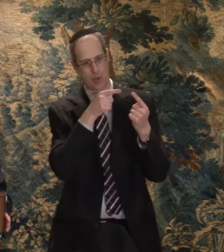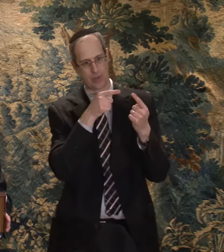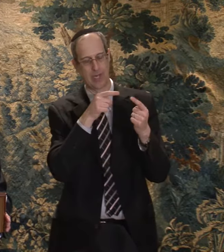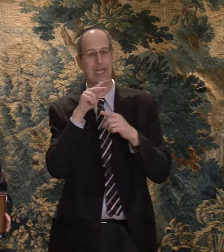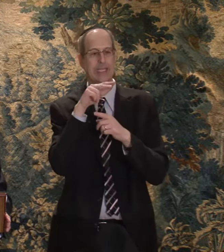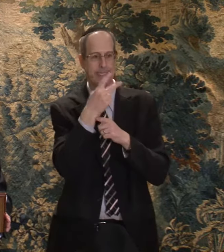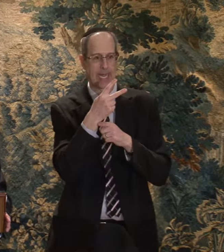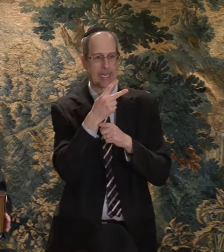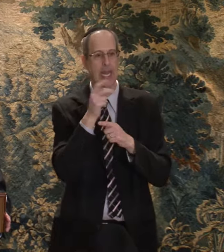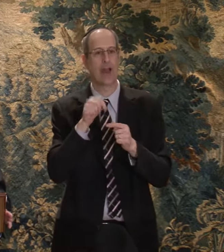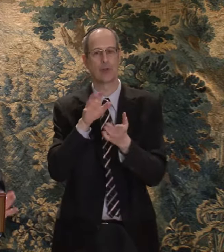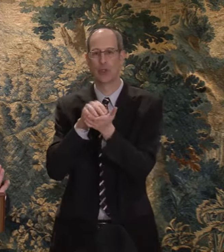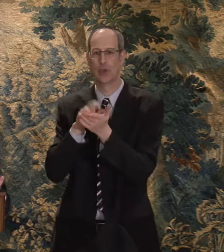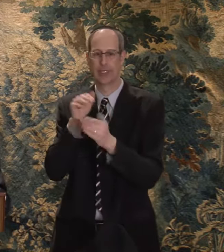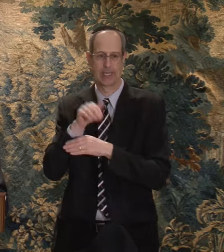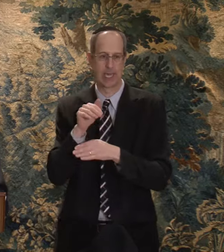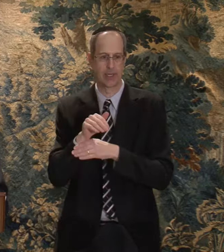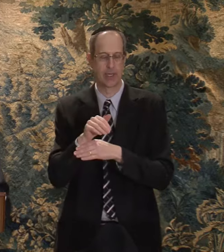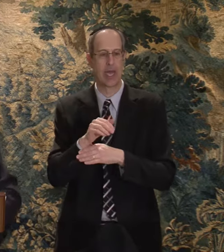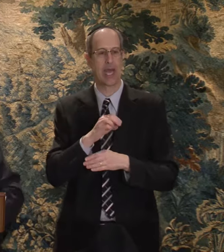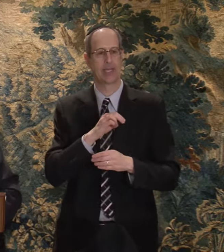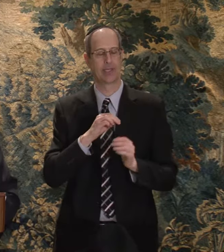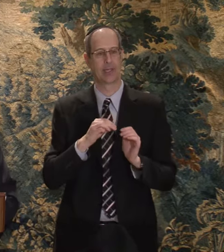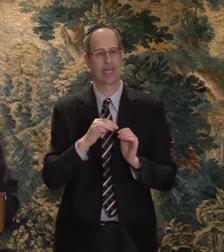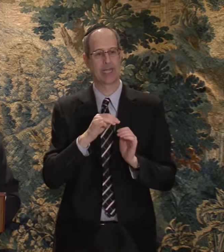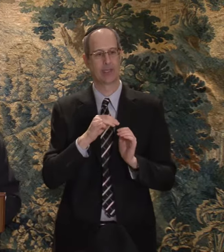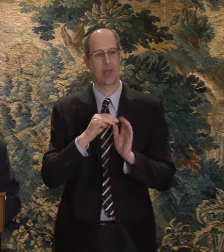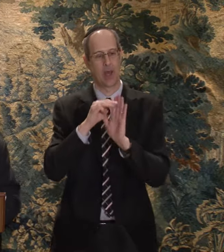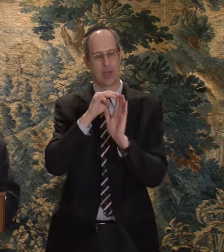that we have to learn tonight is me this toy race you know why because I want to